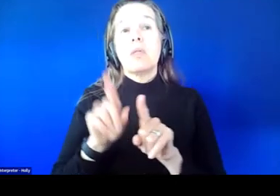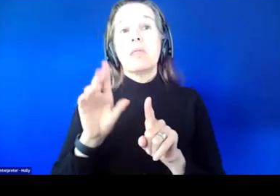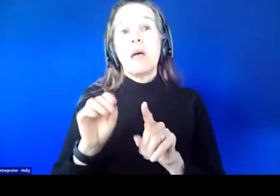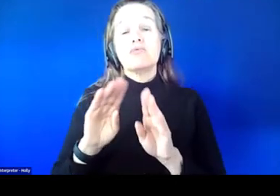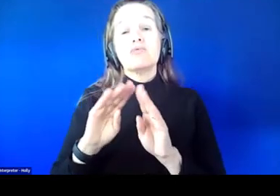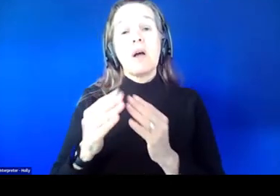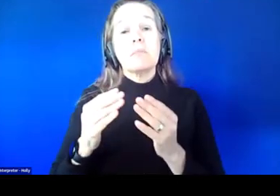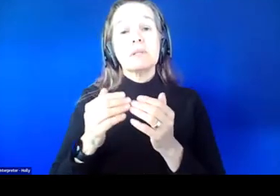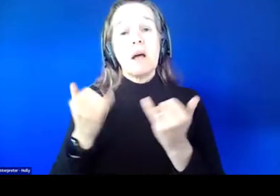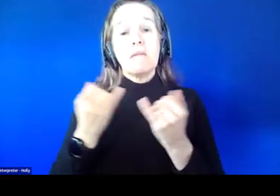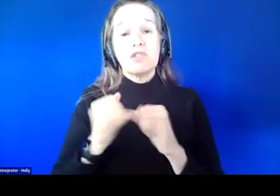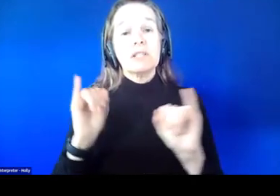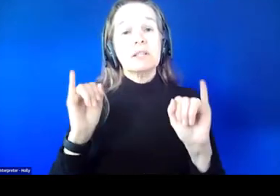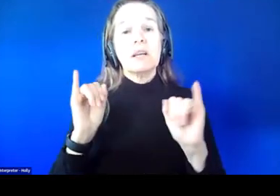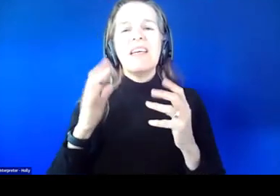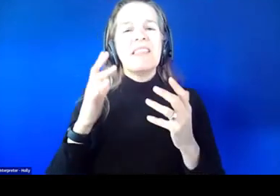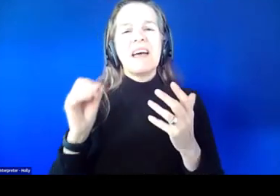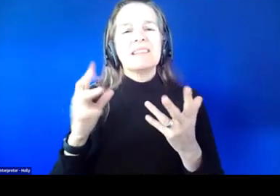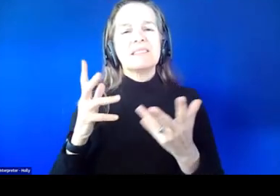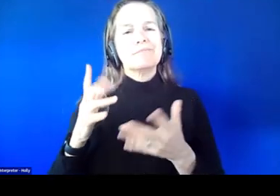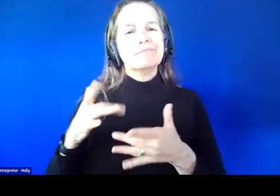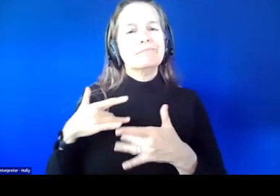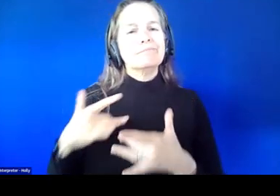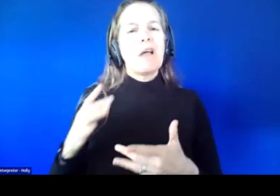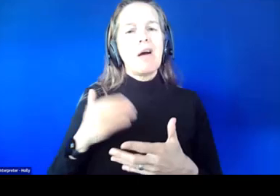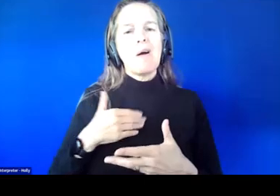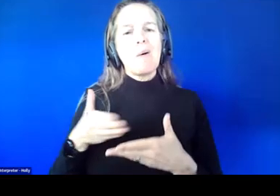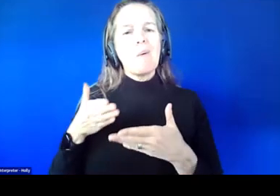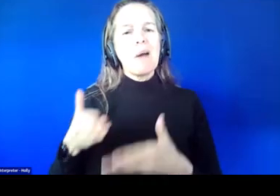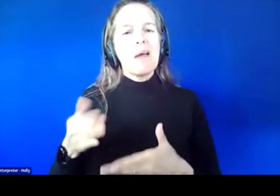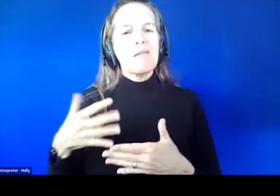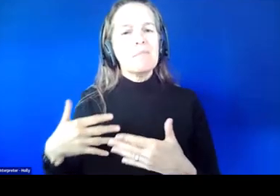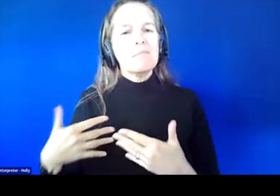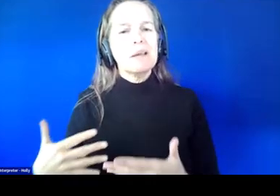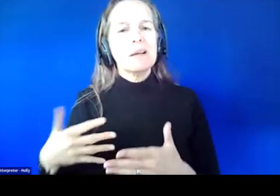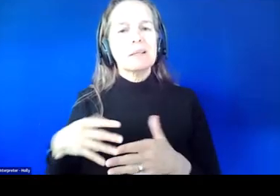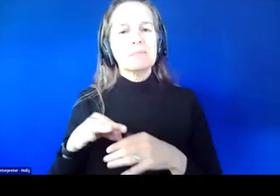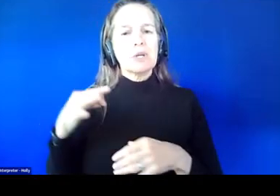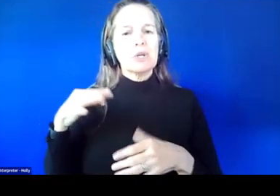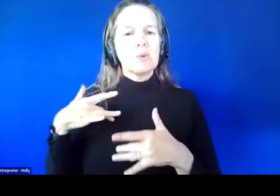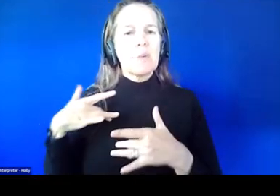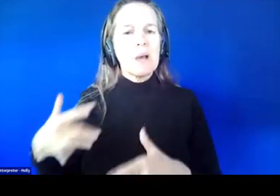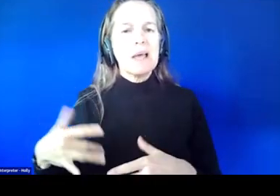of knowing our ways of being, our spiritual ways, our legal systems our political